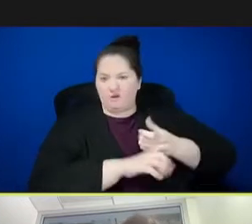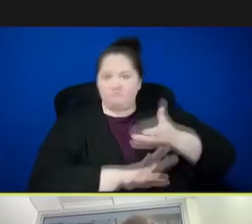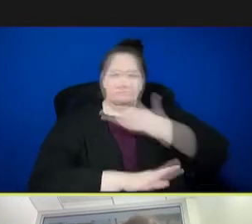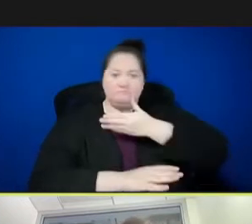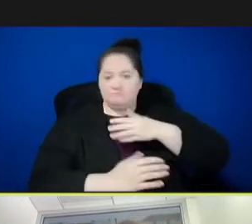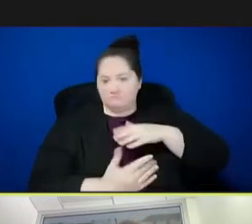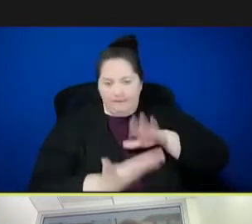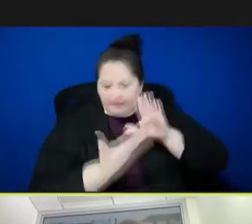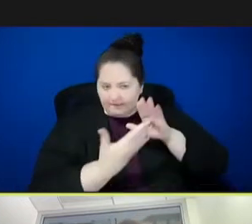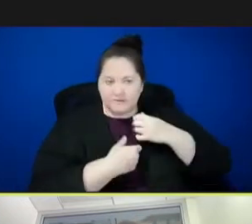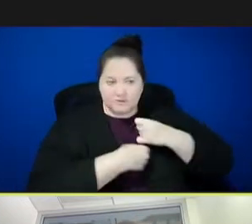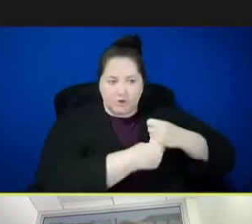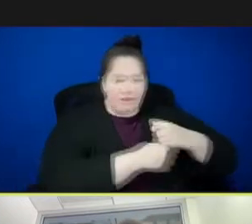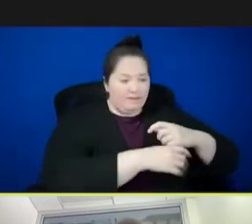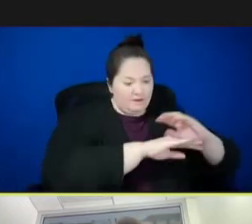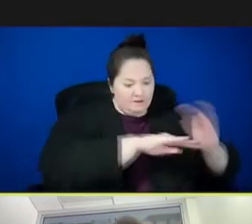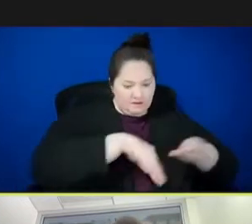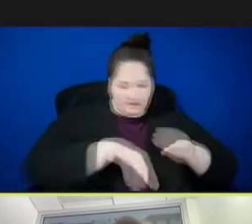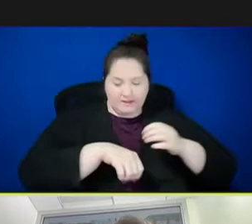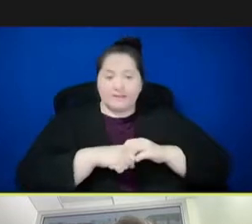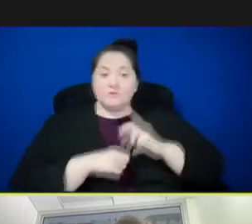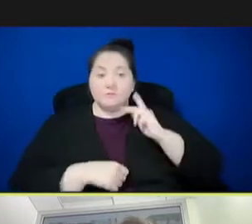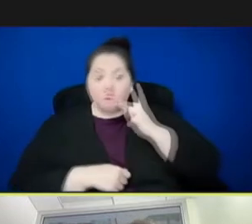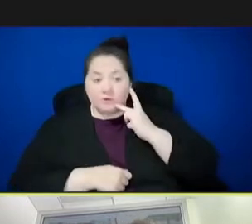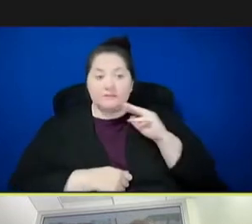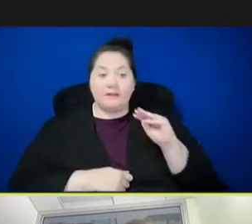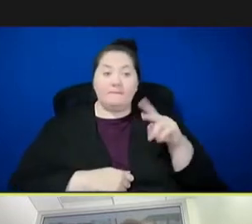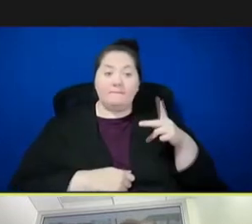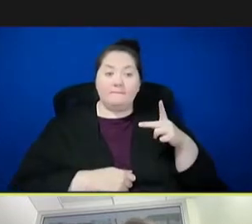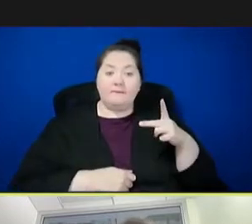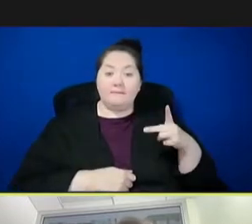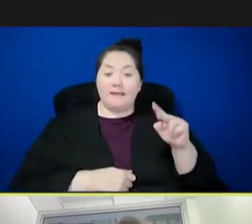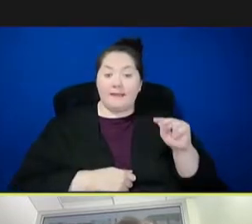and then you can feed it through the protein MPN network. And then protein MPN is going to